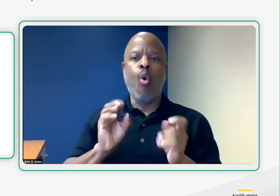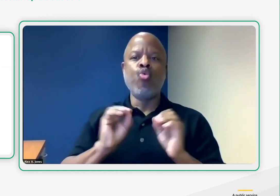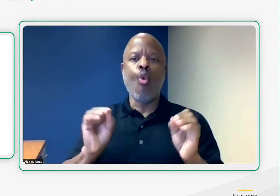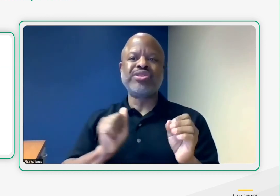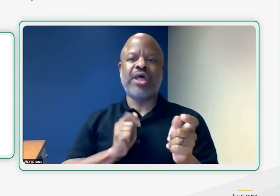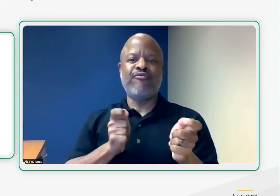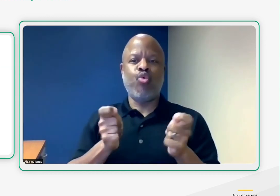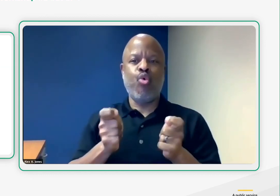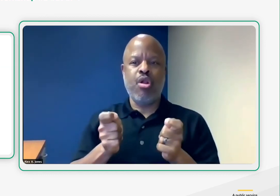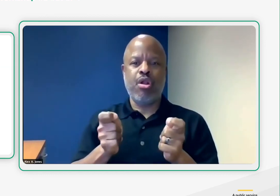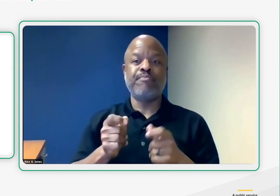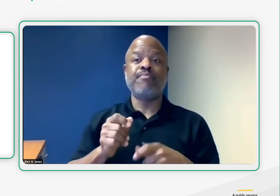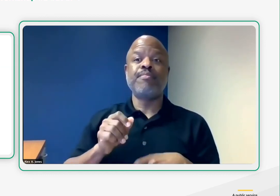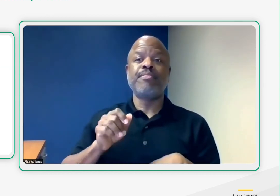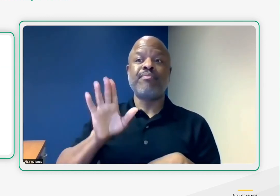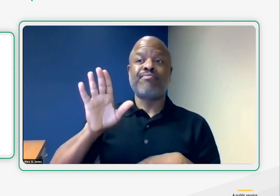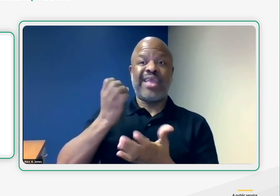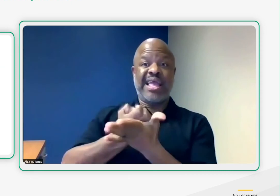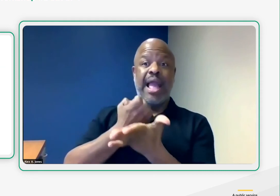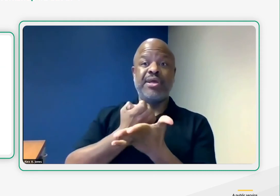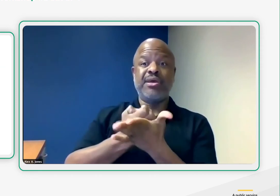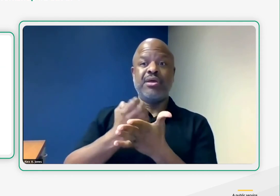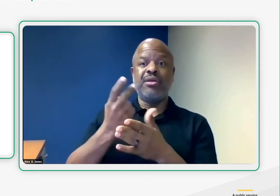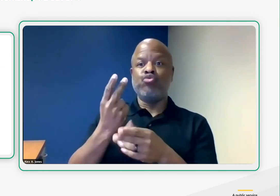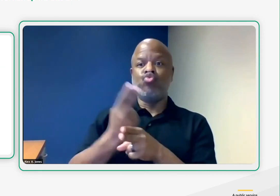You can see what I'm signing right now. That's the sign I'm using for that term.